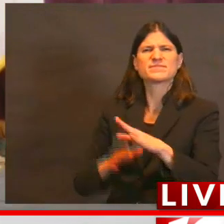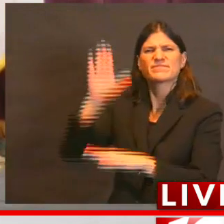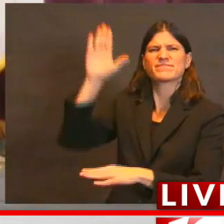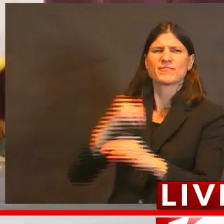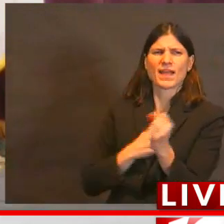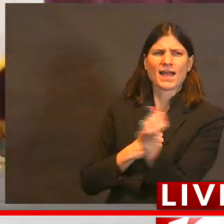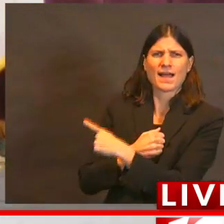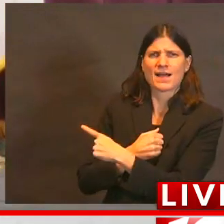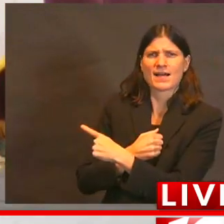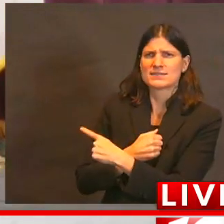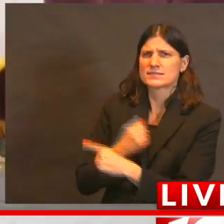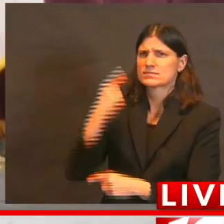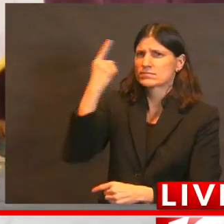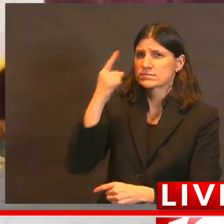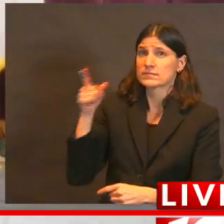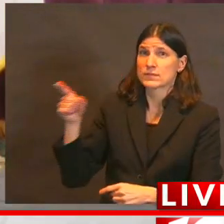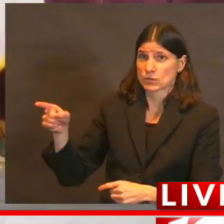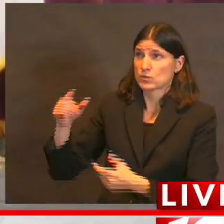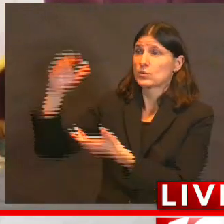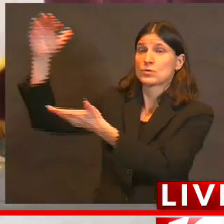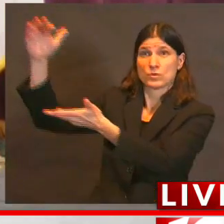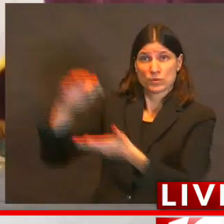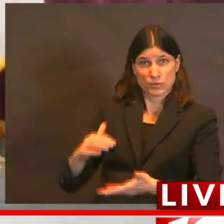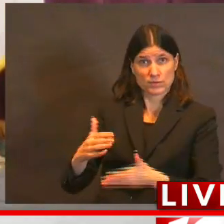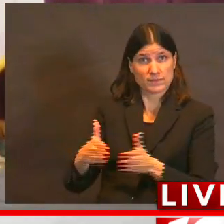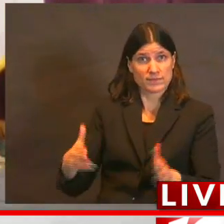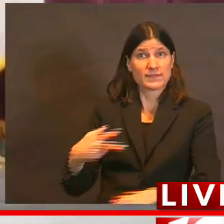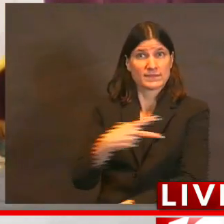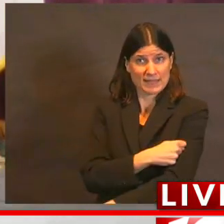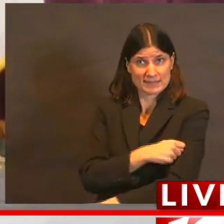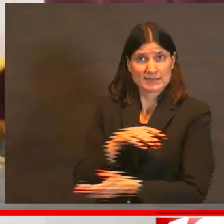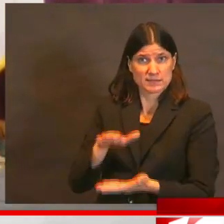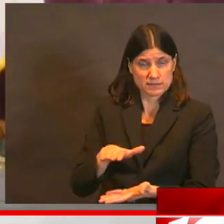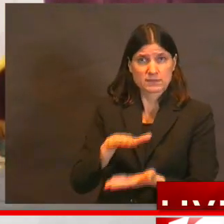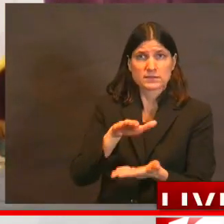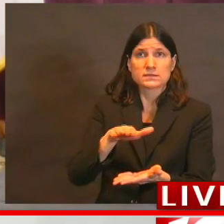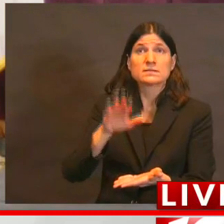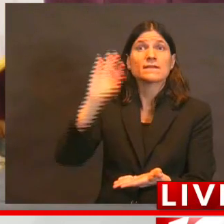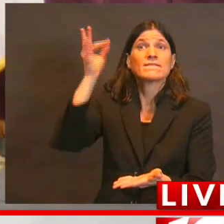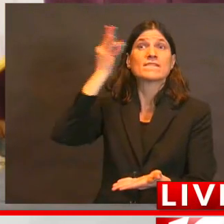NEED TO TO PROTECT THEMSELVES UNTIL WE CAN GET THERE. THANK